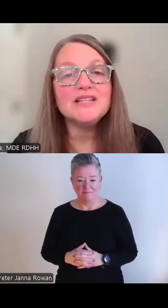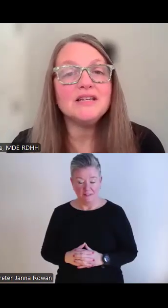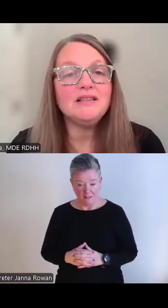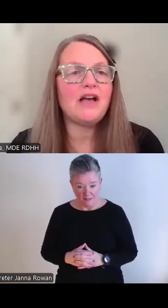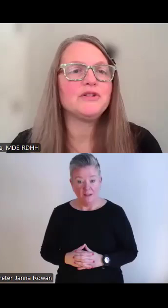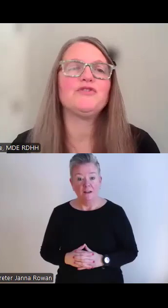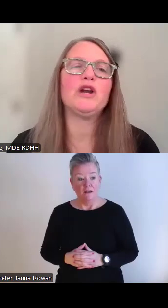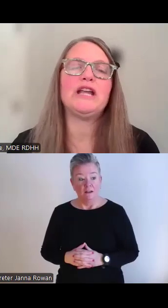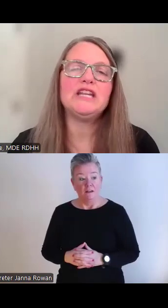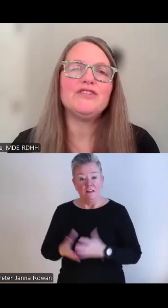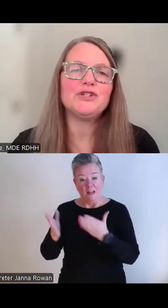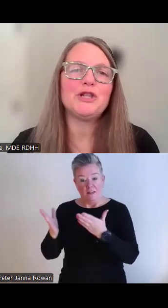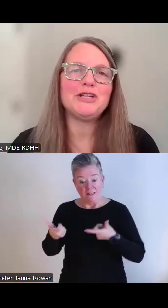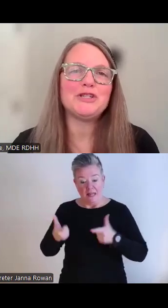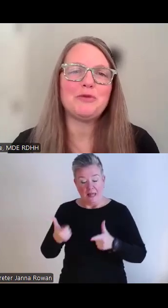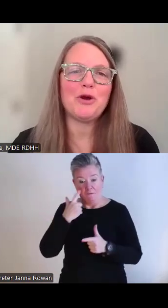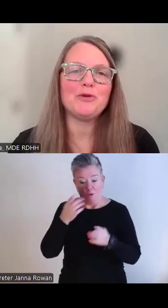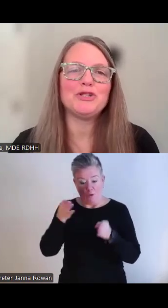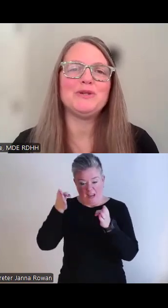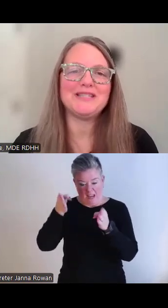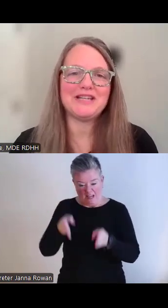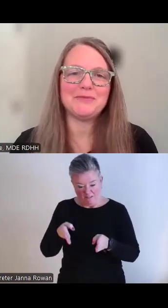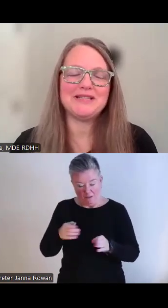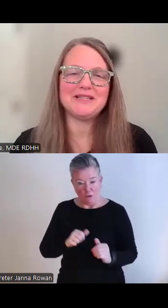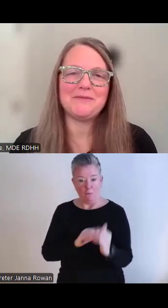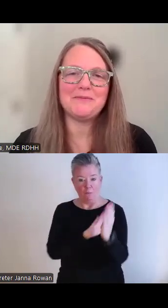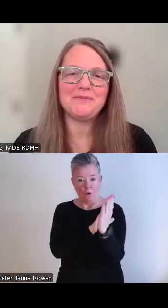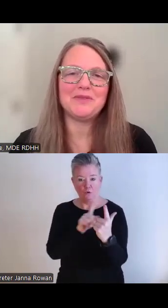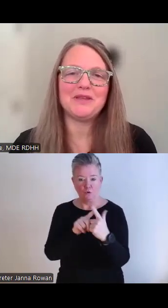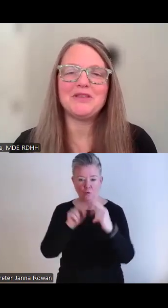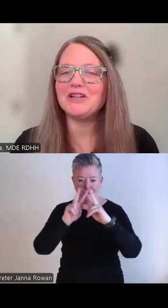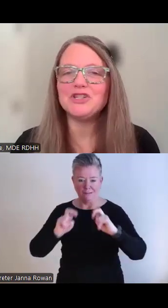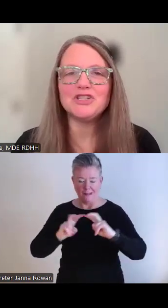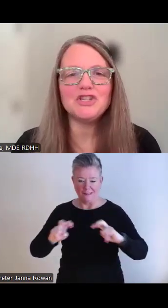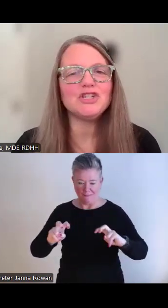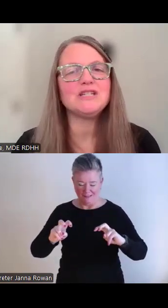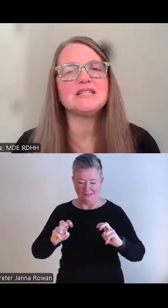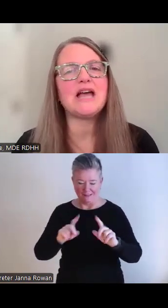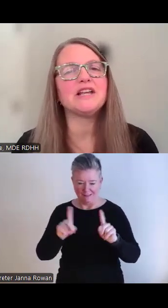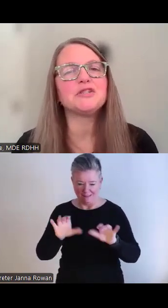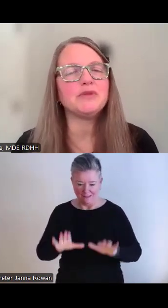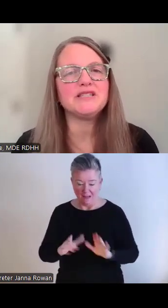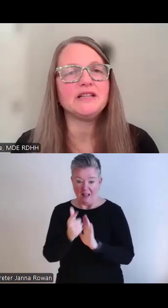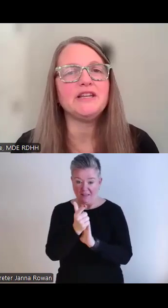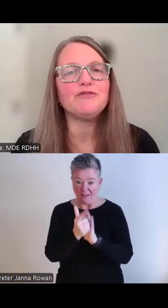This allows for an individualized approach to assessments. The legislation does not explicitly